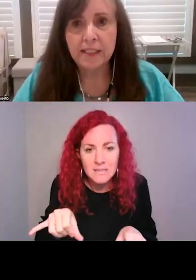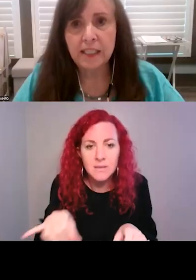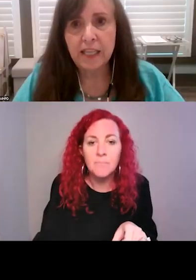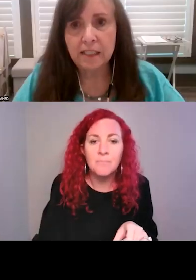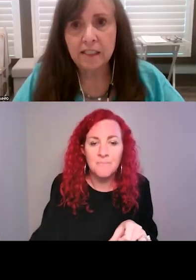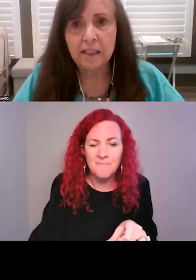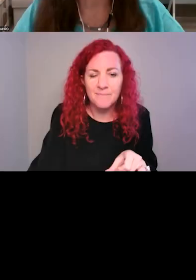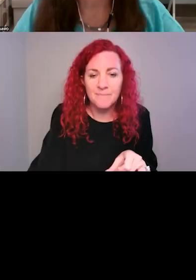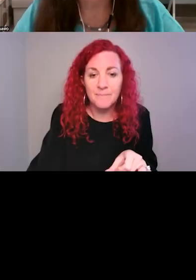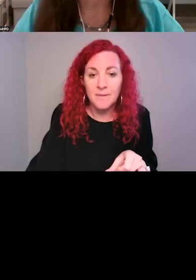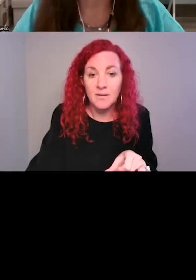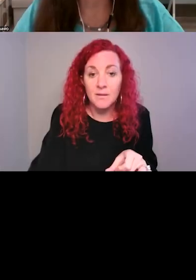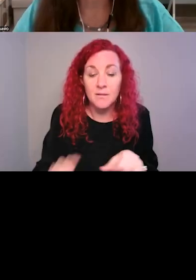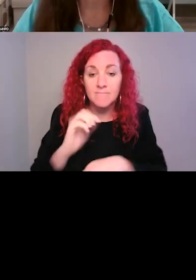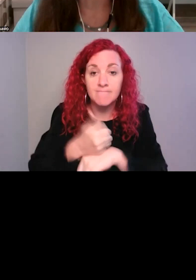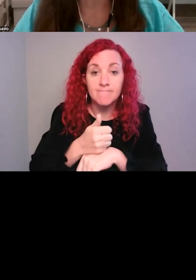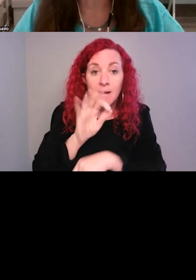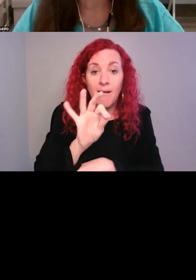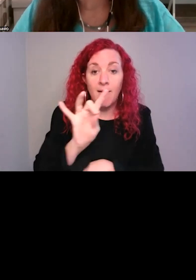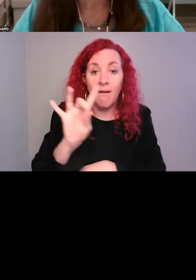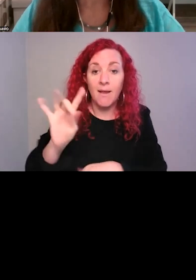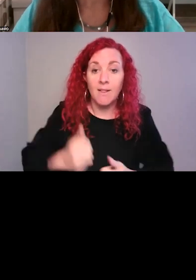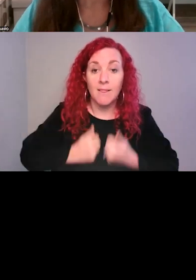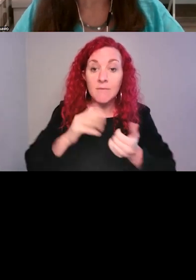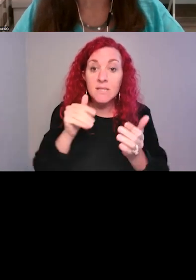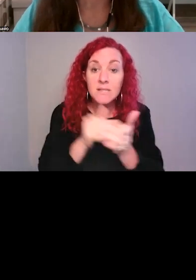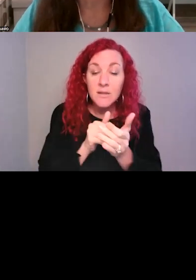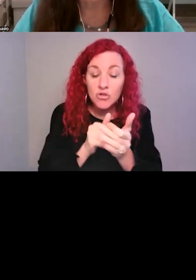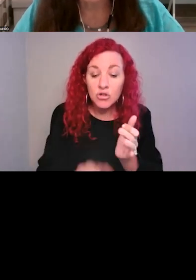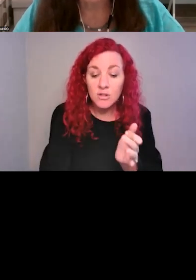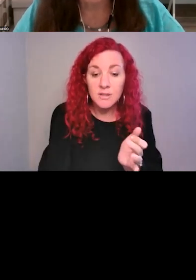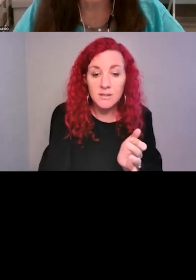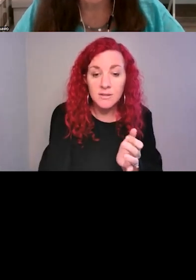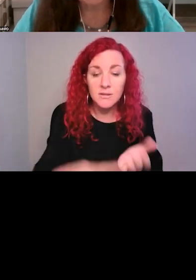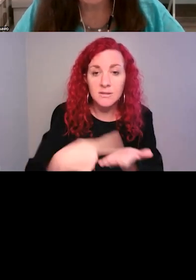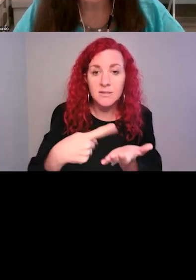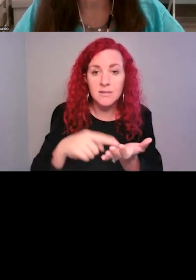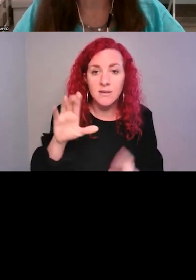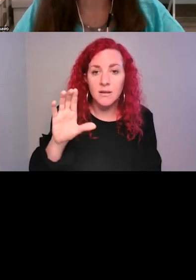DESIGNATES THE 988 CENTERS AND TALKS ABOUT THE CRISIS TEAMS